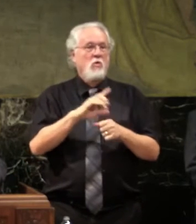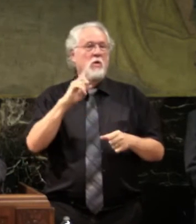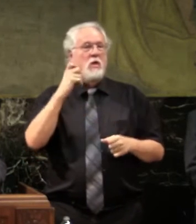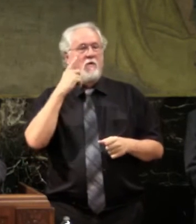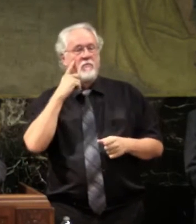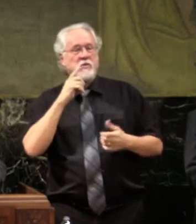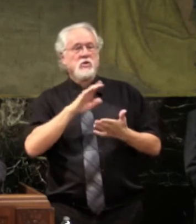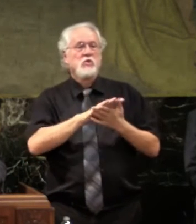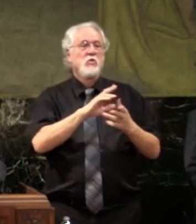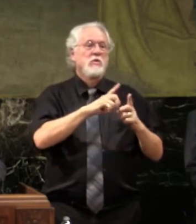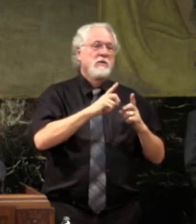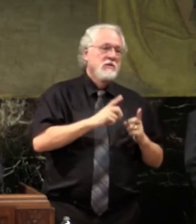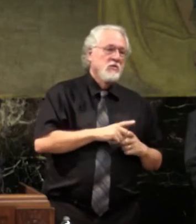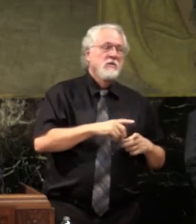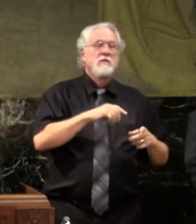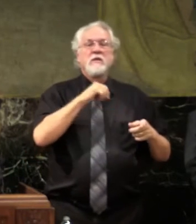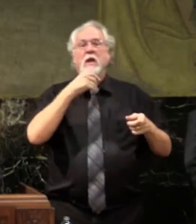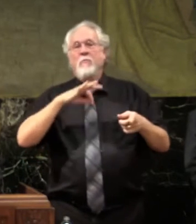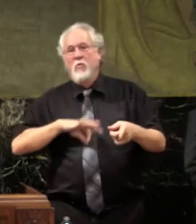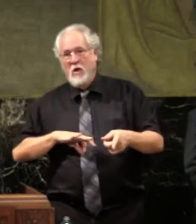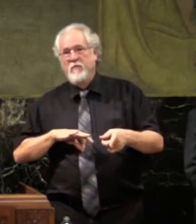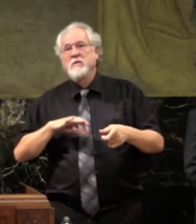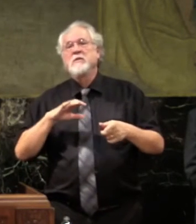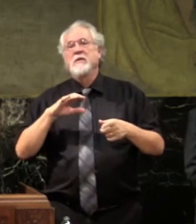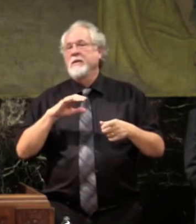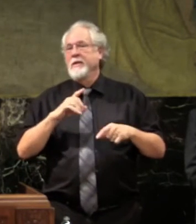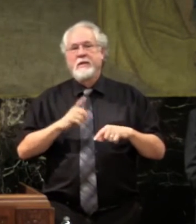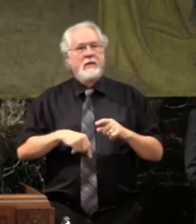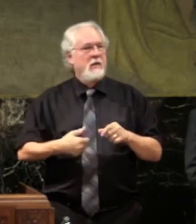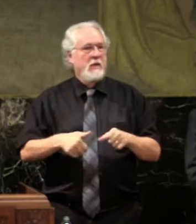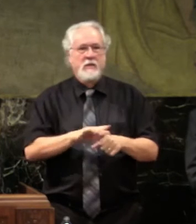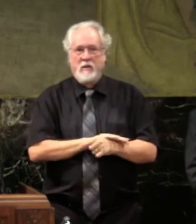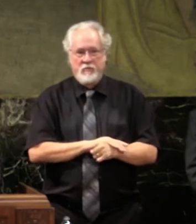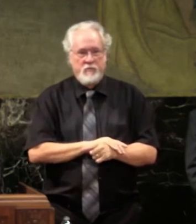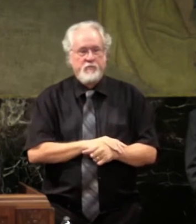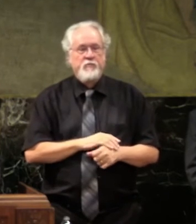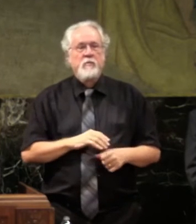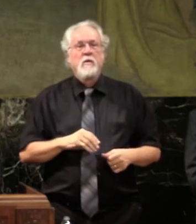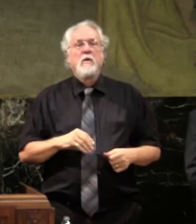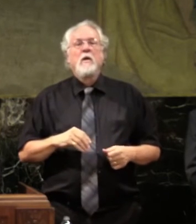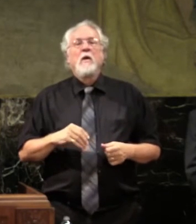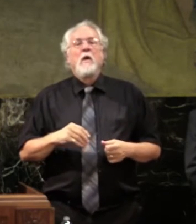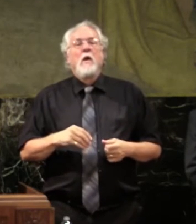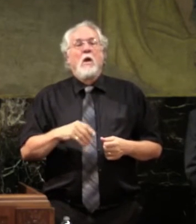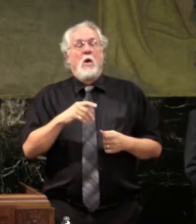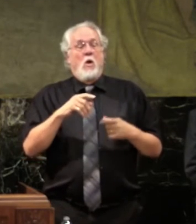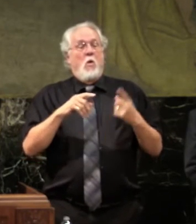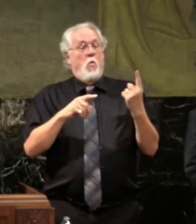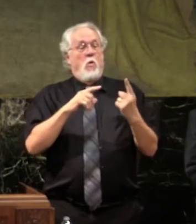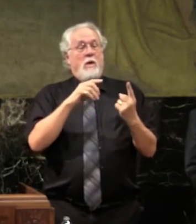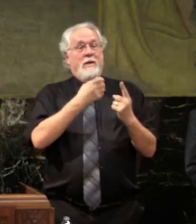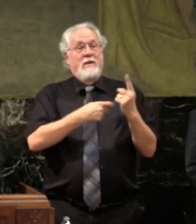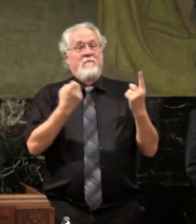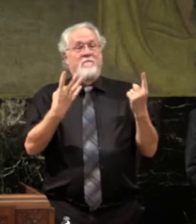districts and all nonprofits can ill-afford to cover one in four homes impacted by the march in August floods